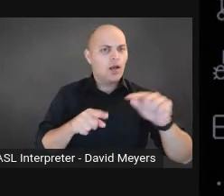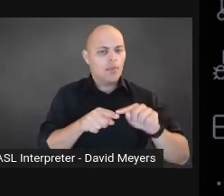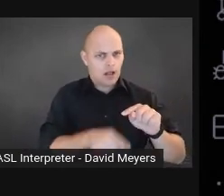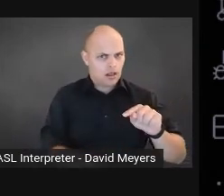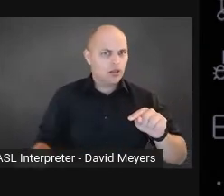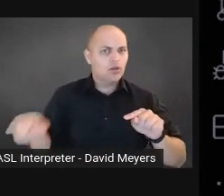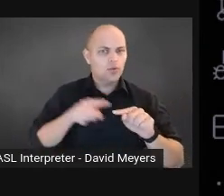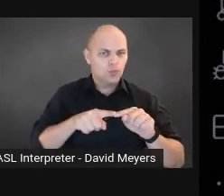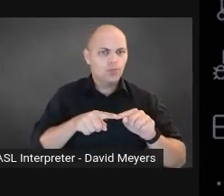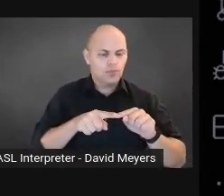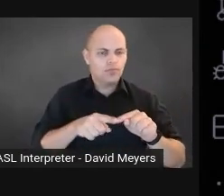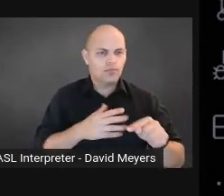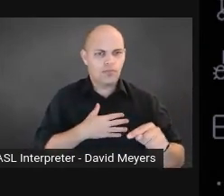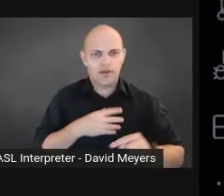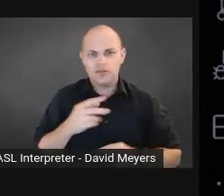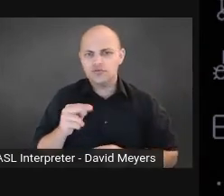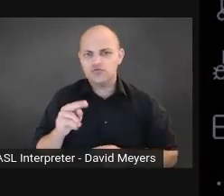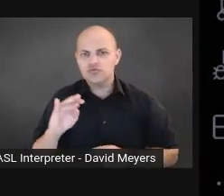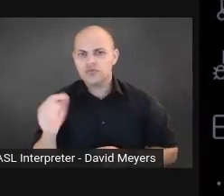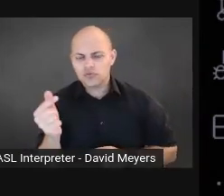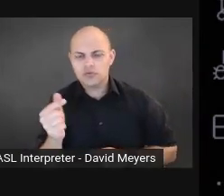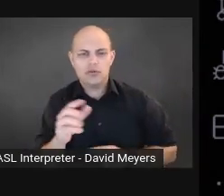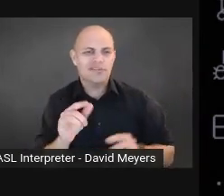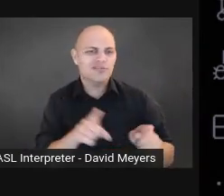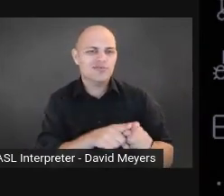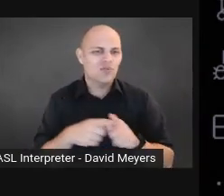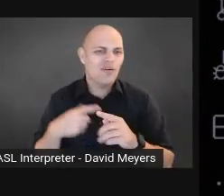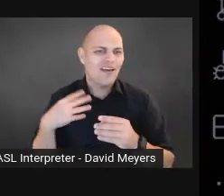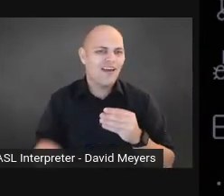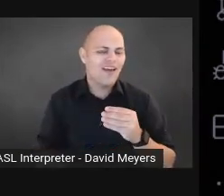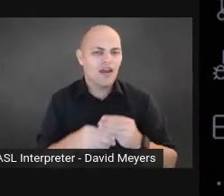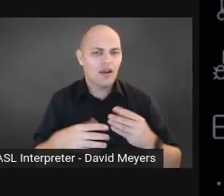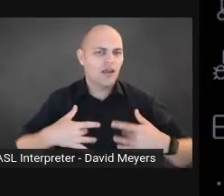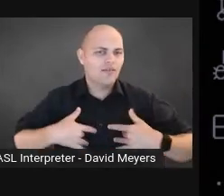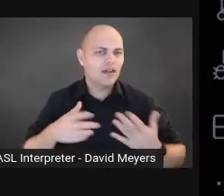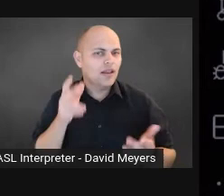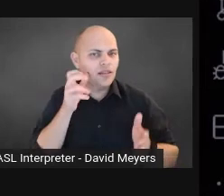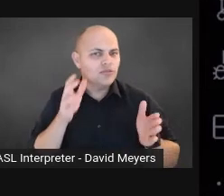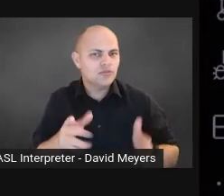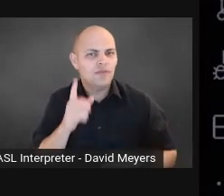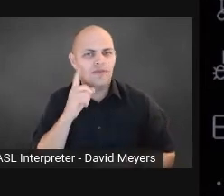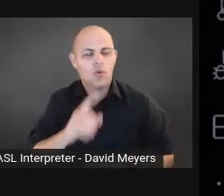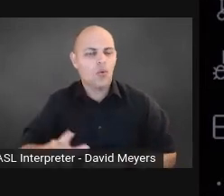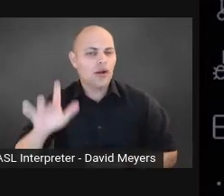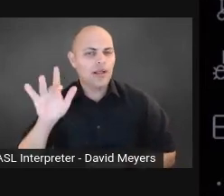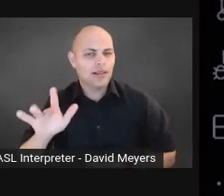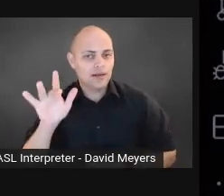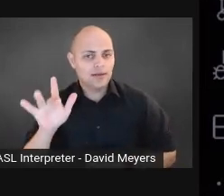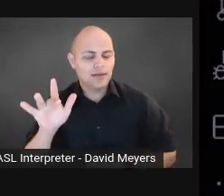and I’m adding an EventListerner on click. Now this is why it’s so important to use a button whenever you need